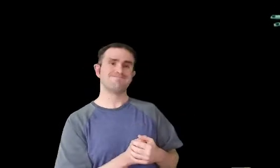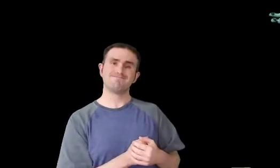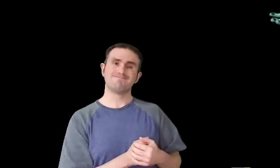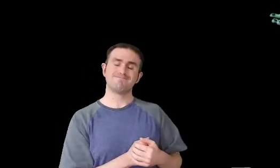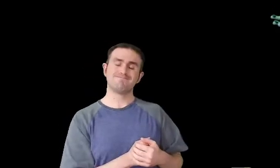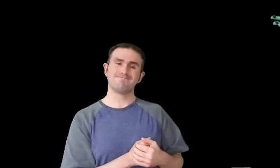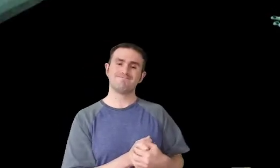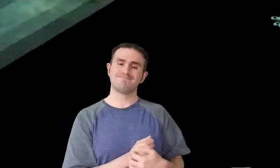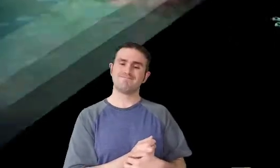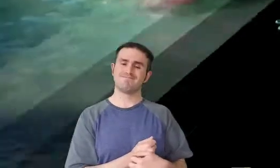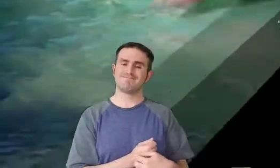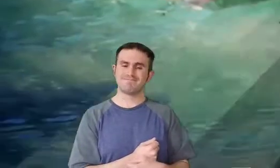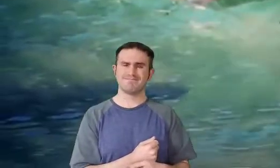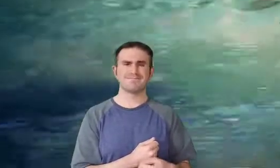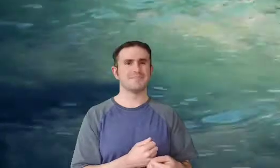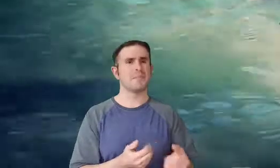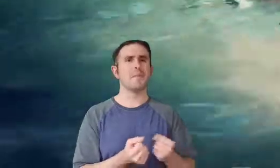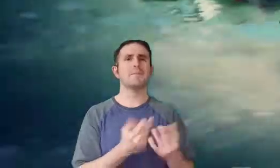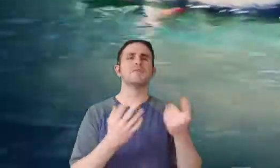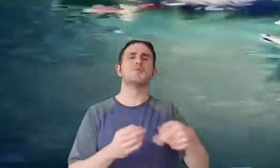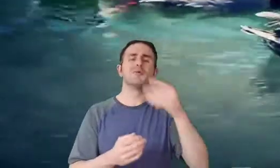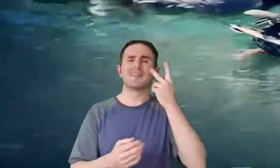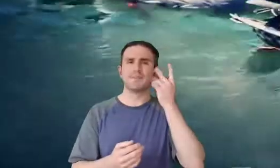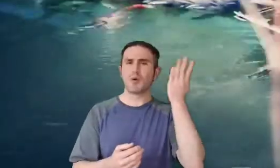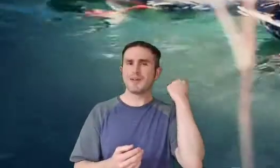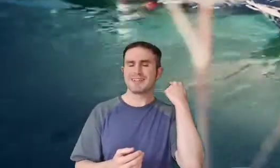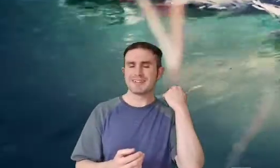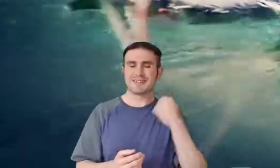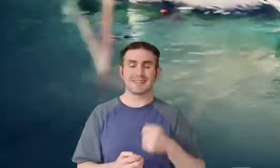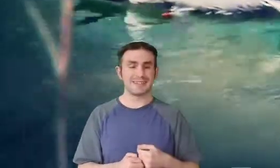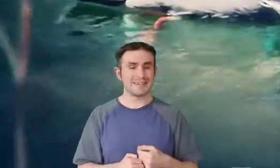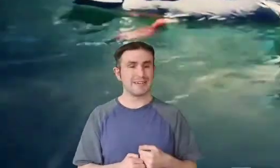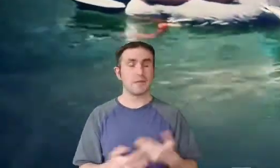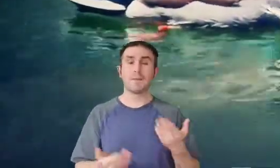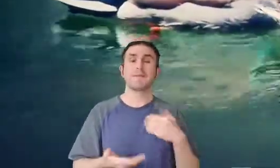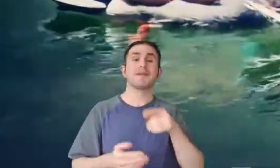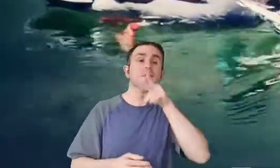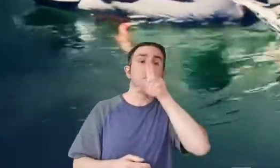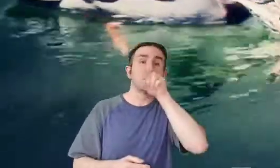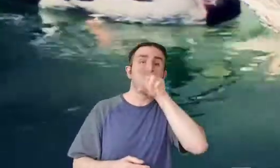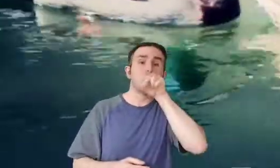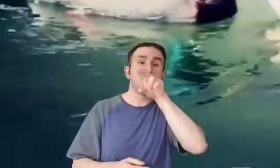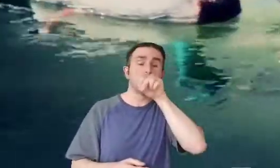seen one of these before? Or uh, perhaps maybe it's, uh... maybe it's one of these,